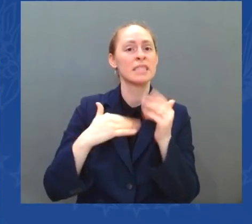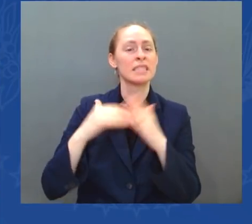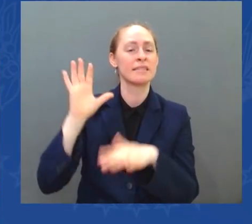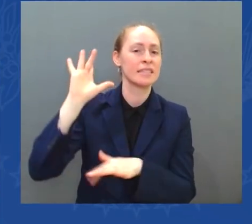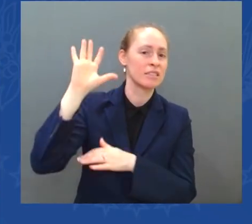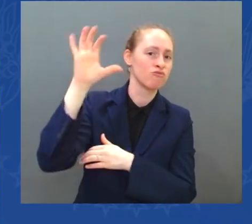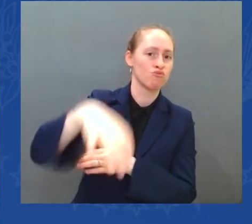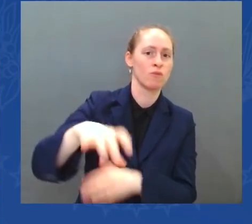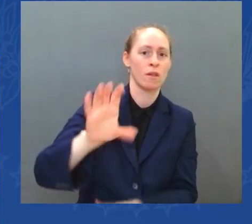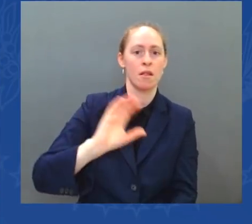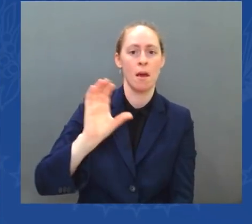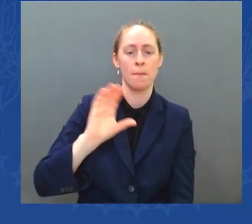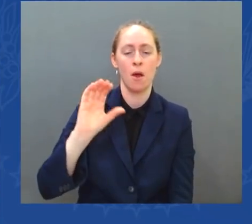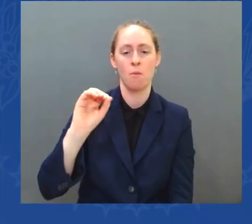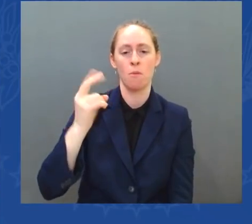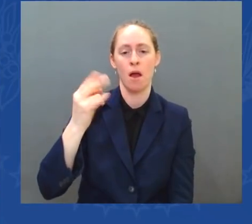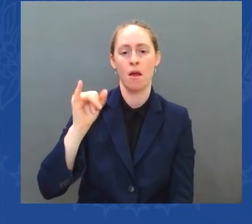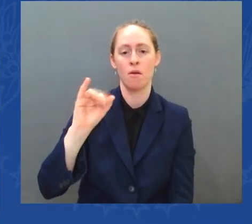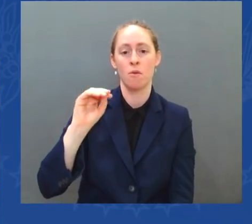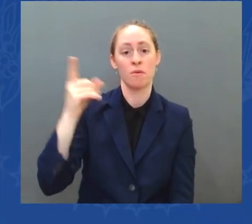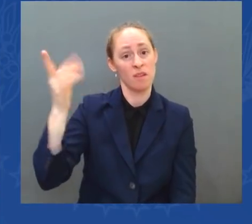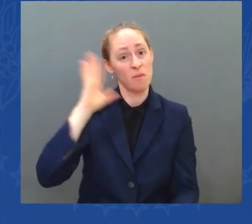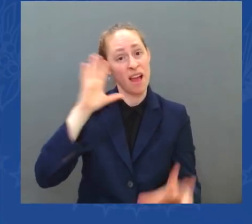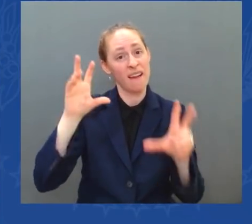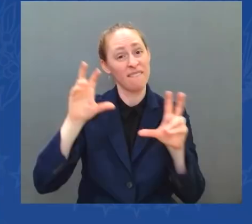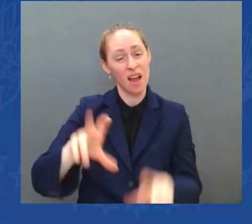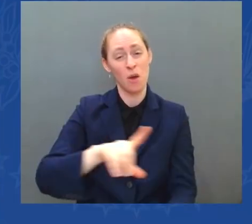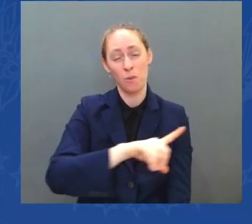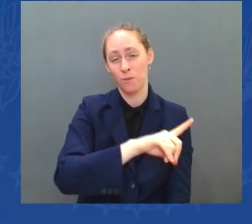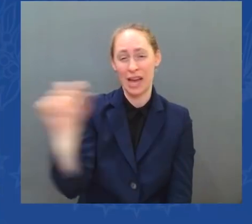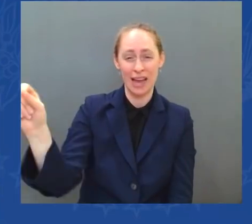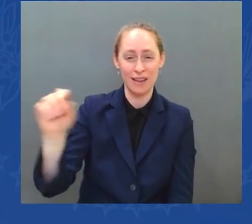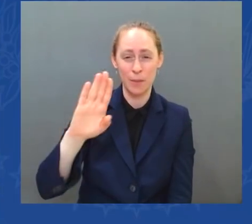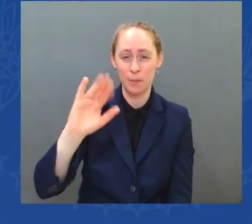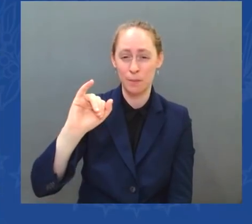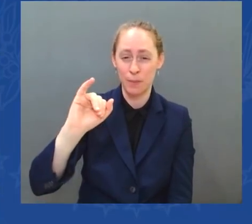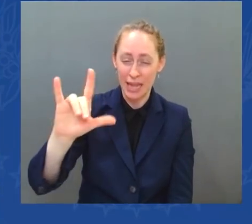And by the way, we invented this little thing we call --